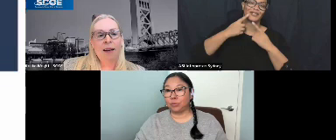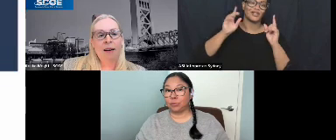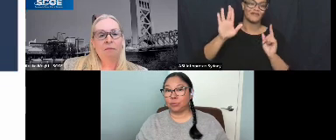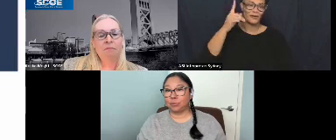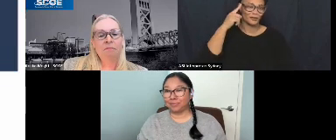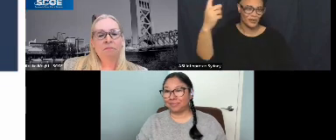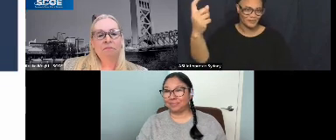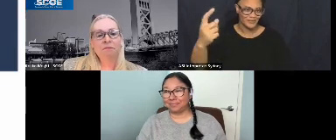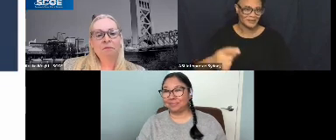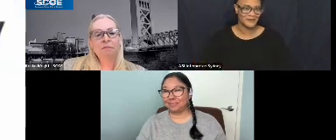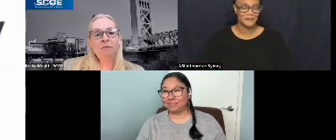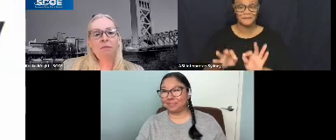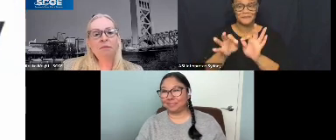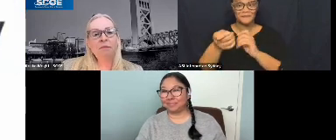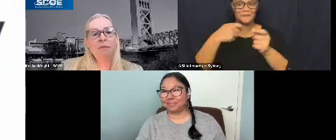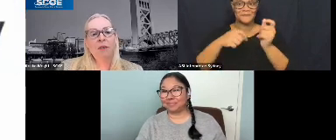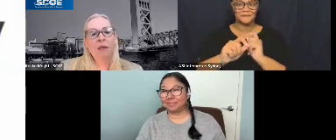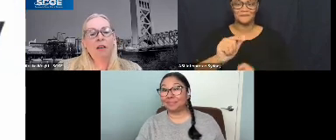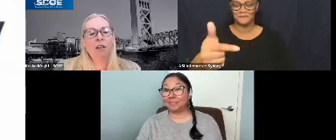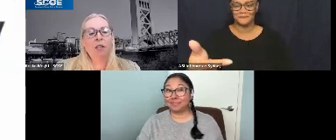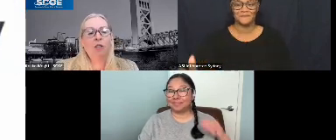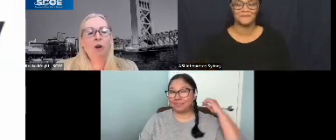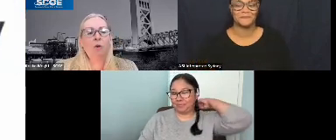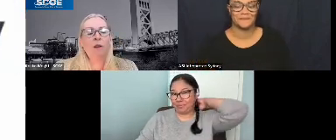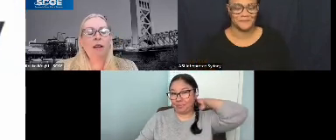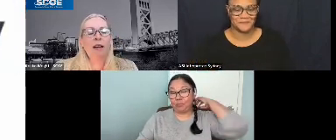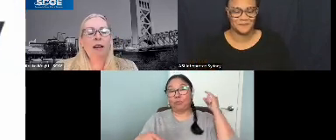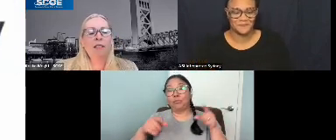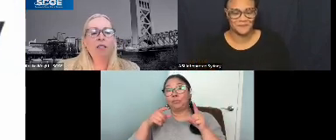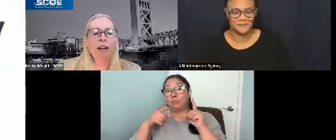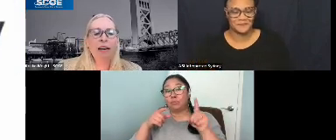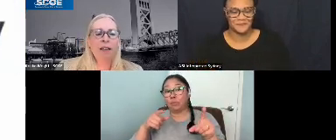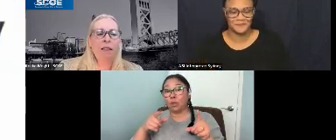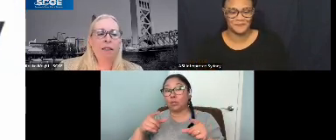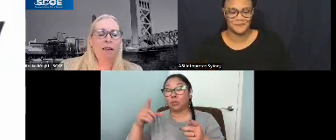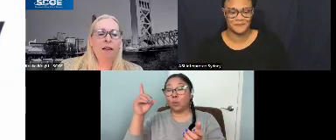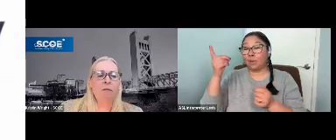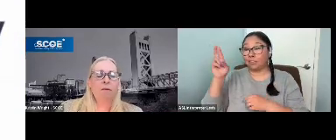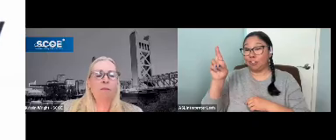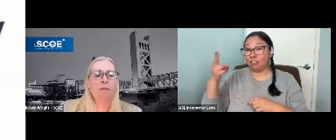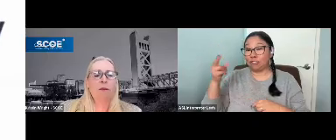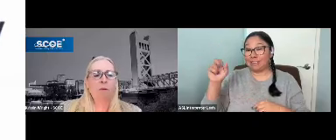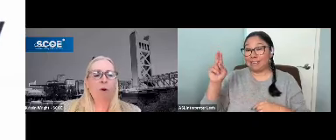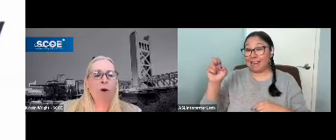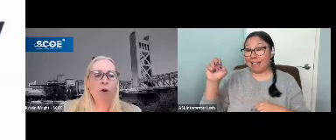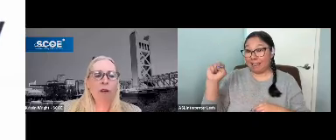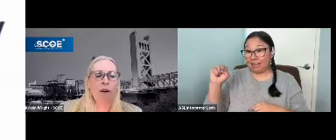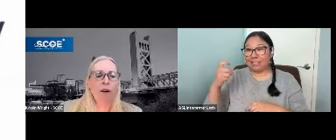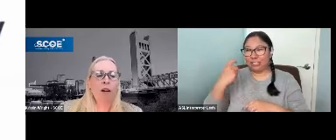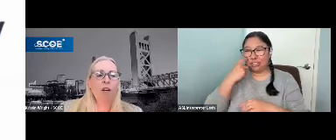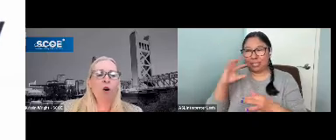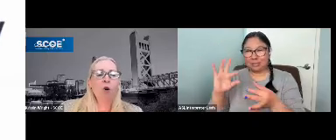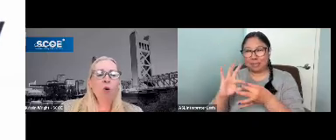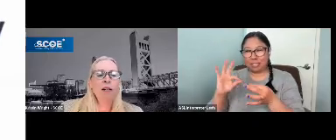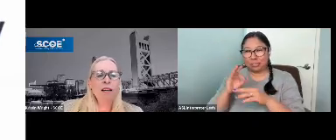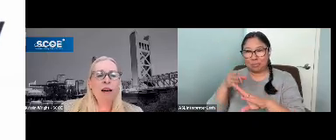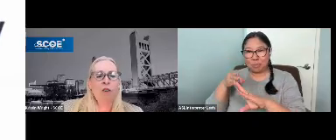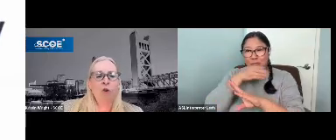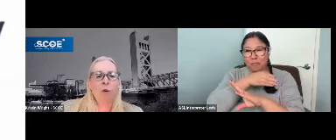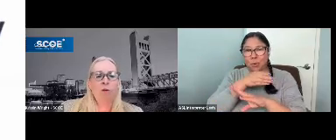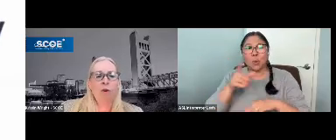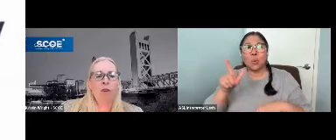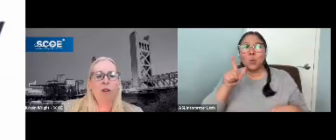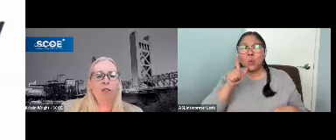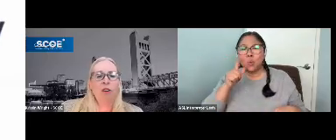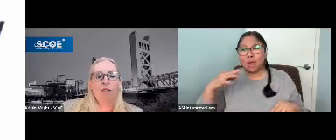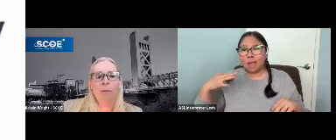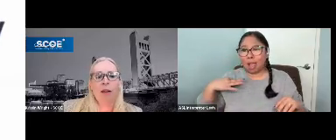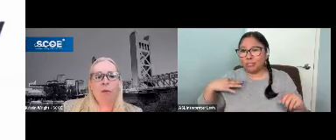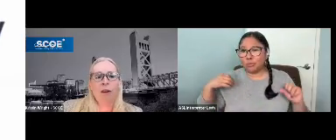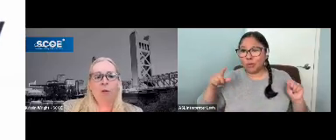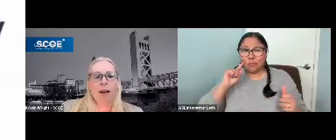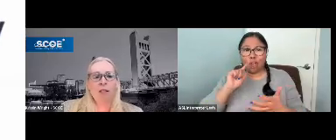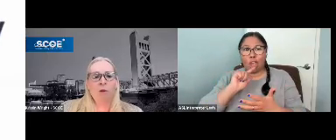Next slide. So, as Dr. Heenan um spoke earlier, who is eligible for the alternative pathway to a